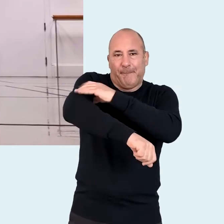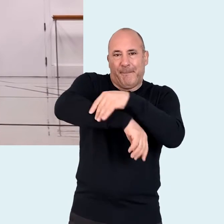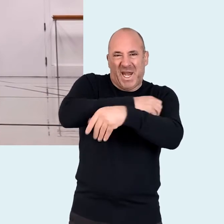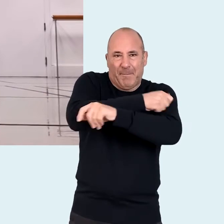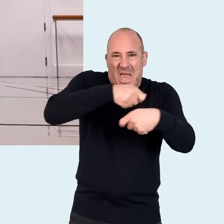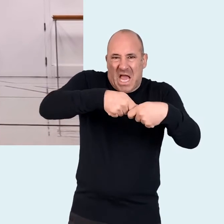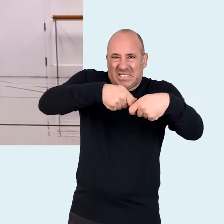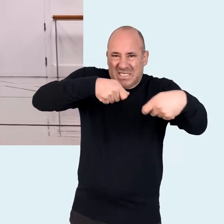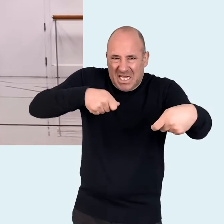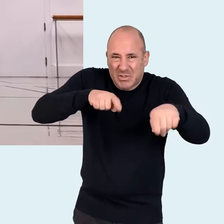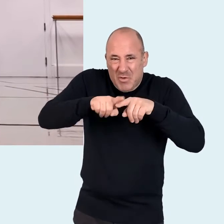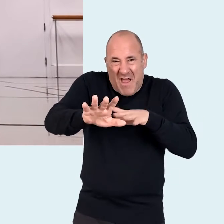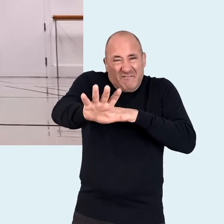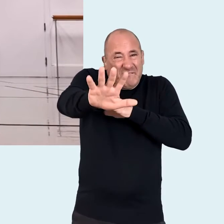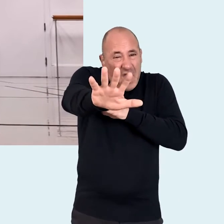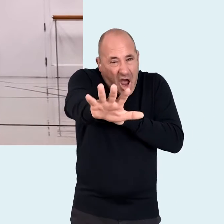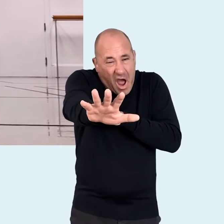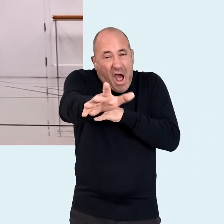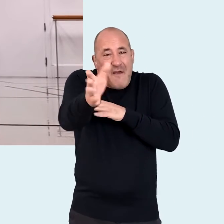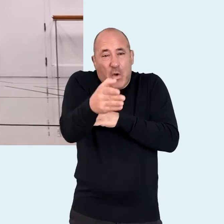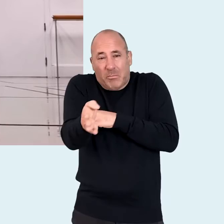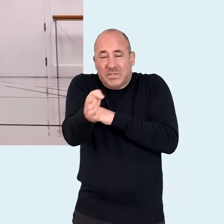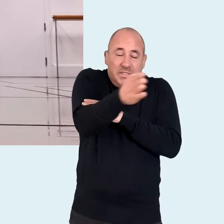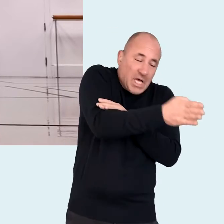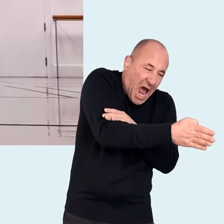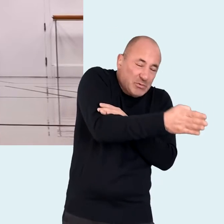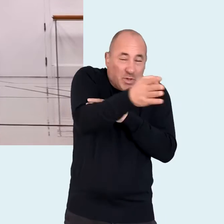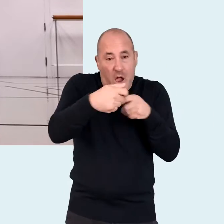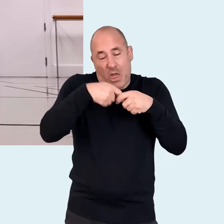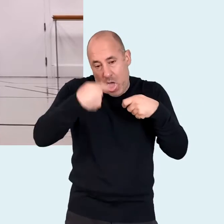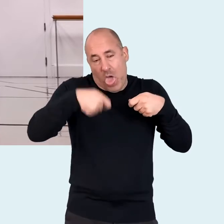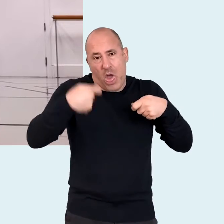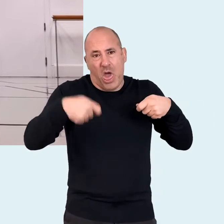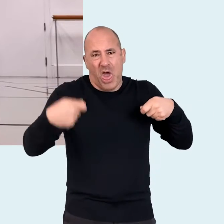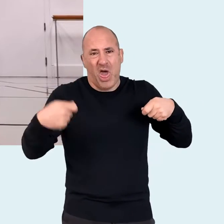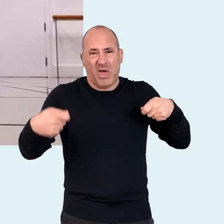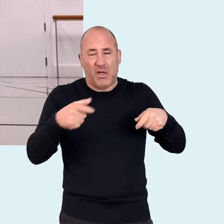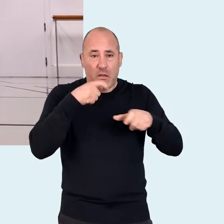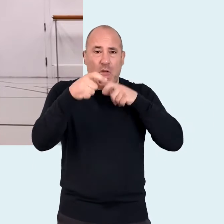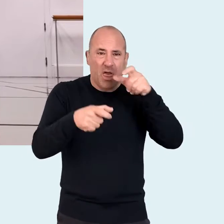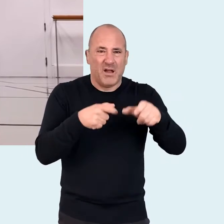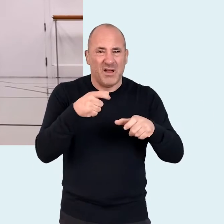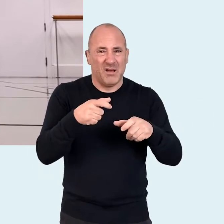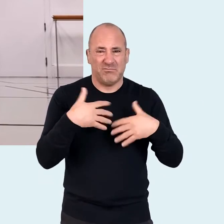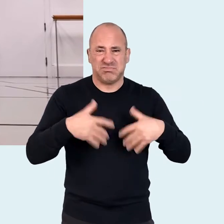low to the floor, extend your limbs, reaching as far as you can, travelling from that side